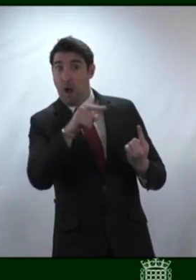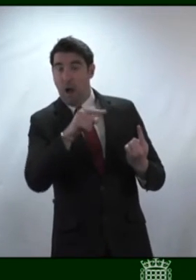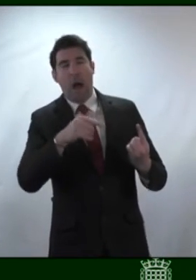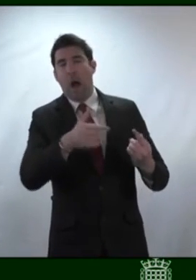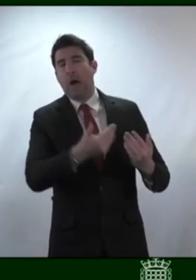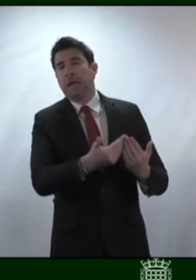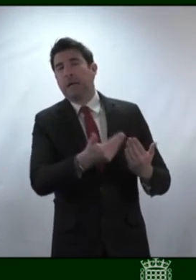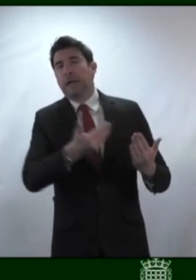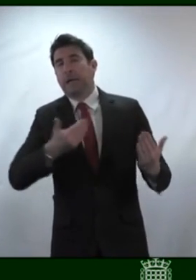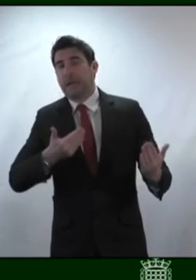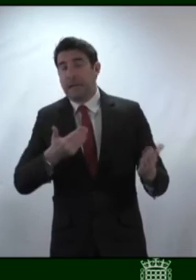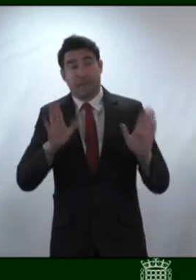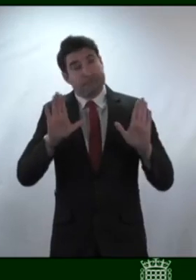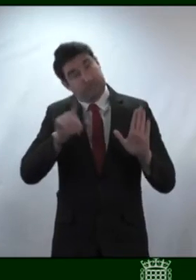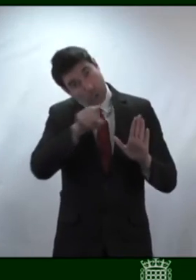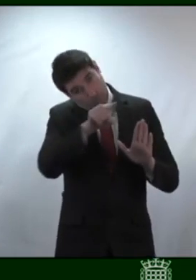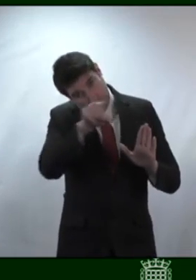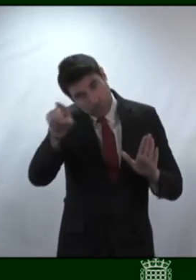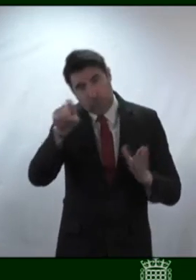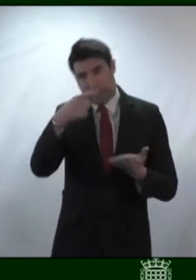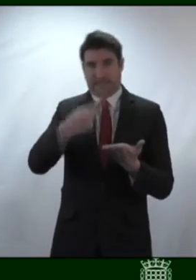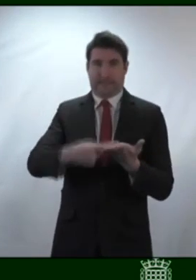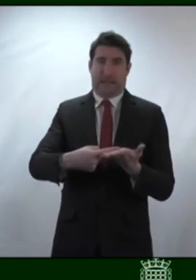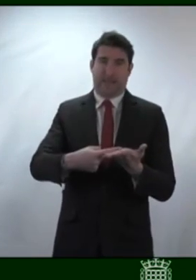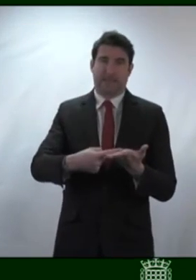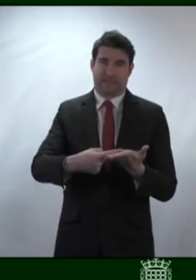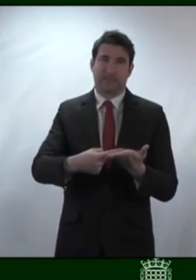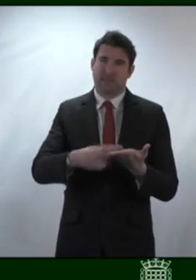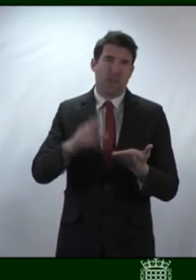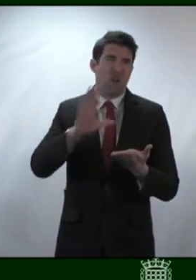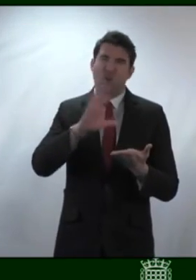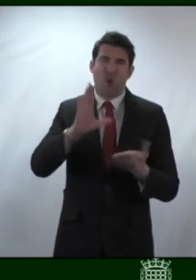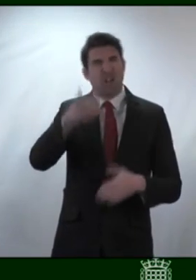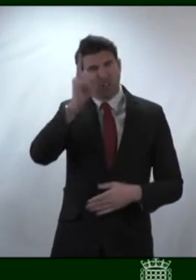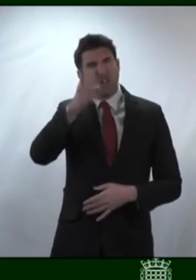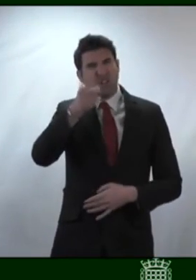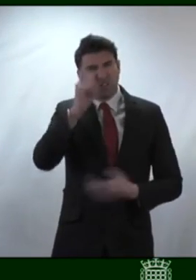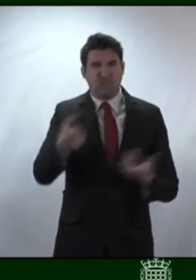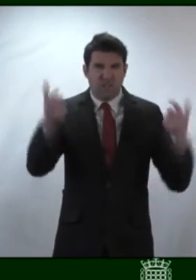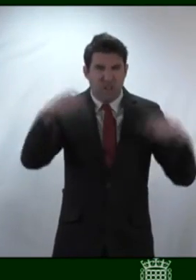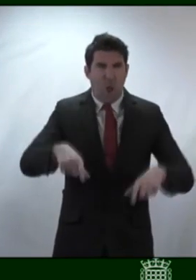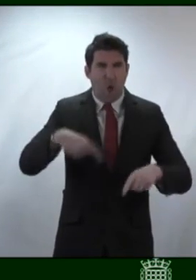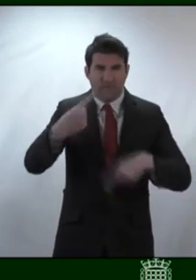sensible and cautious, not by imposing endless lockdowns or cancelling Christmas, as he would